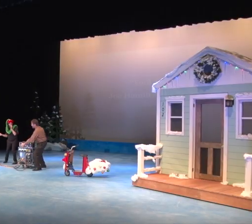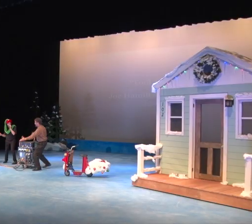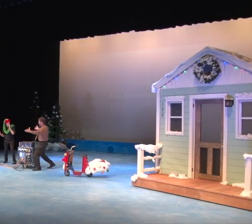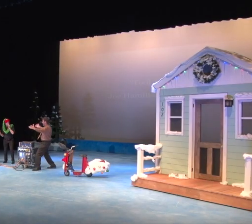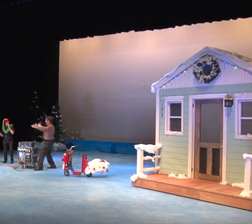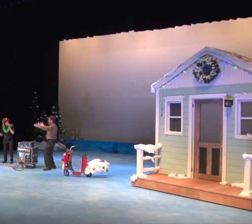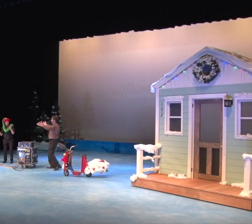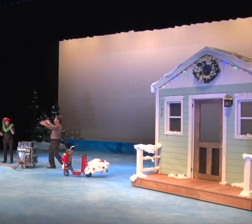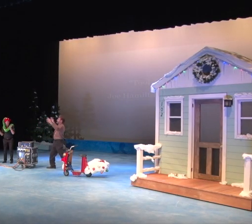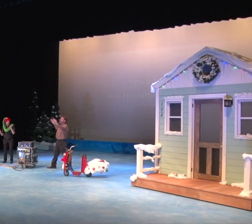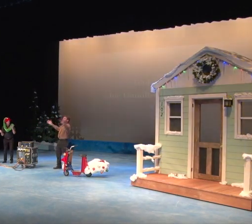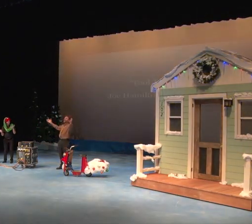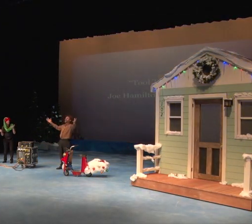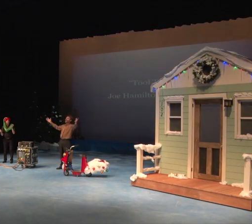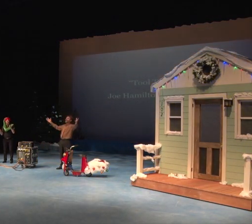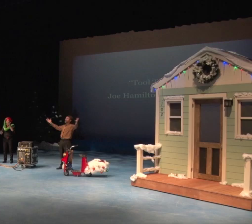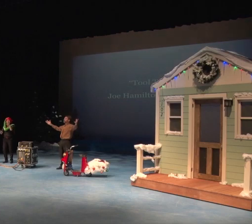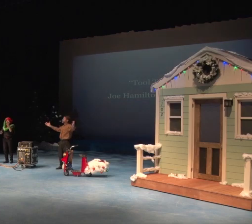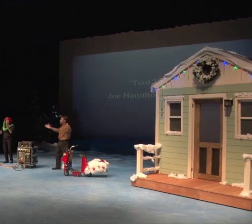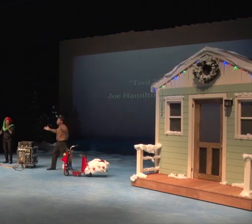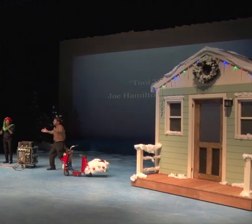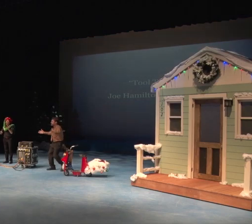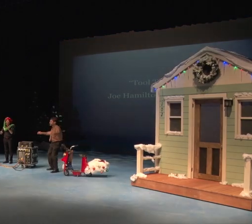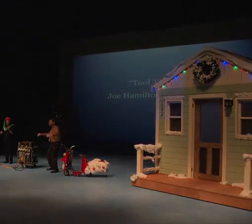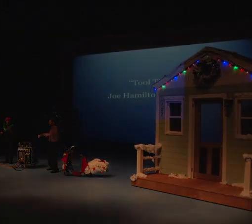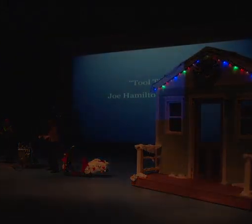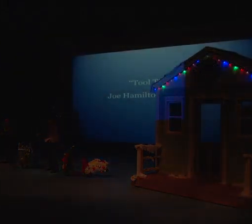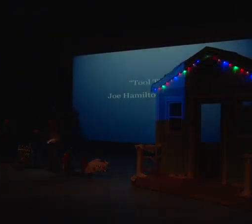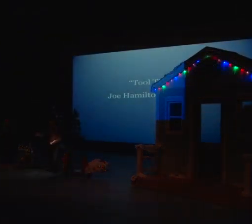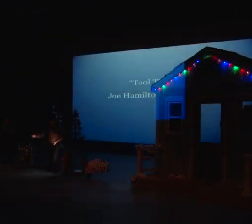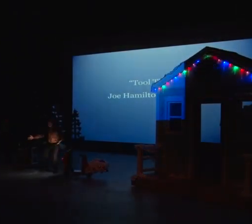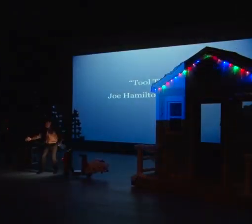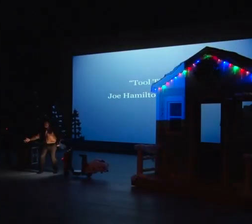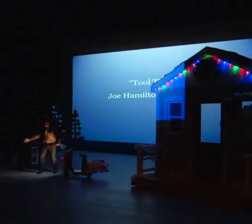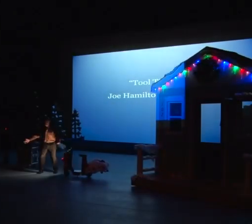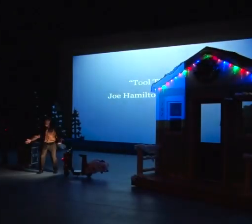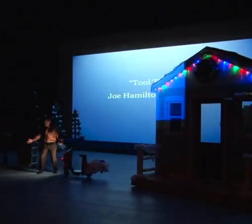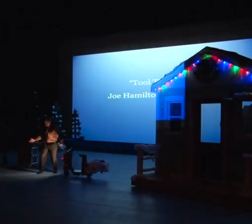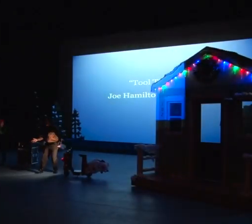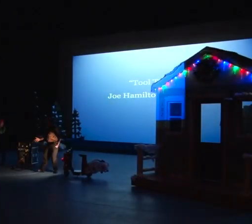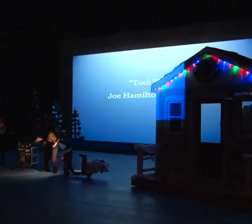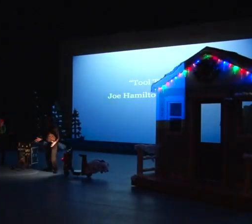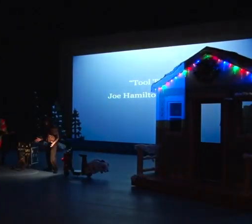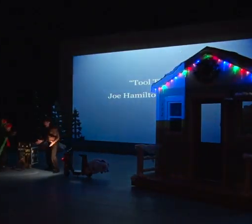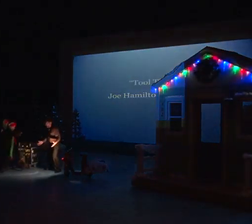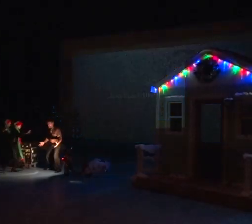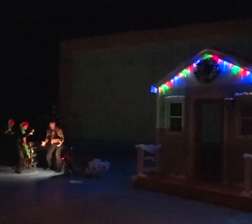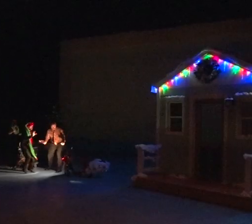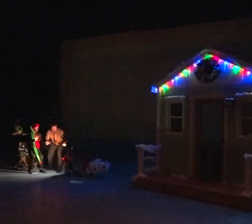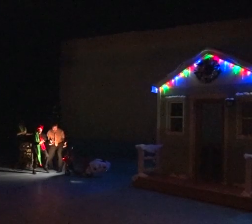This class, that setup this set... what a wonderful experience for them.